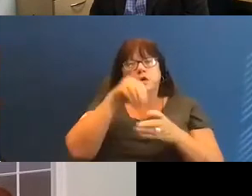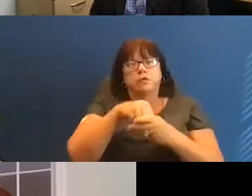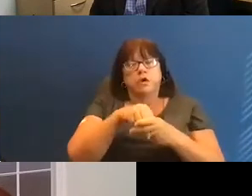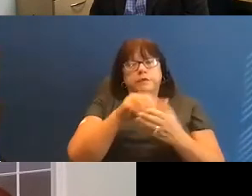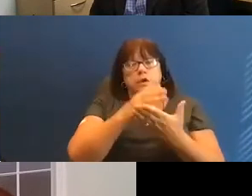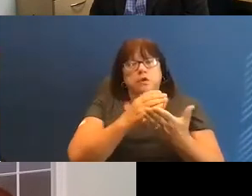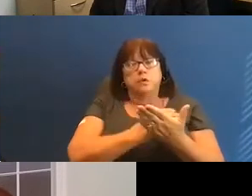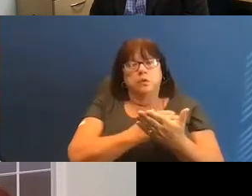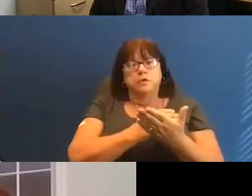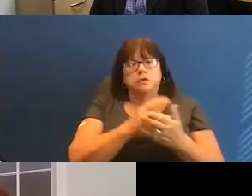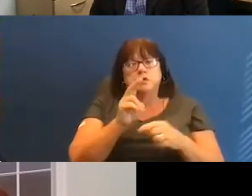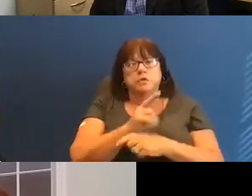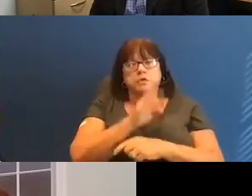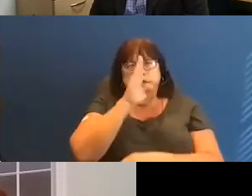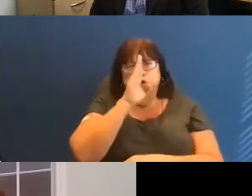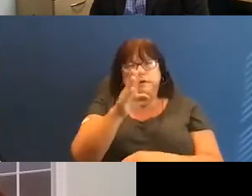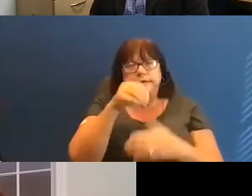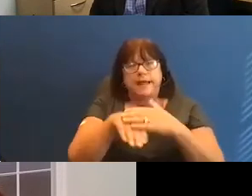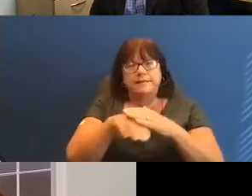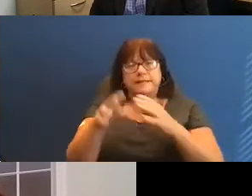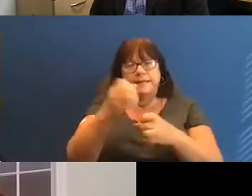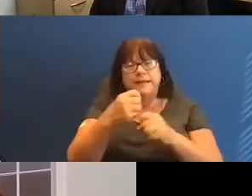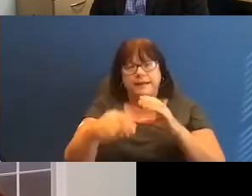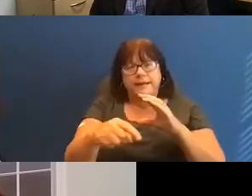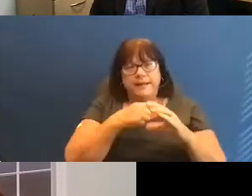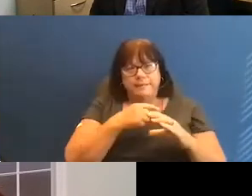two weeks before the course begins providing access to course materials through Blackboard.